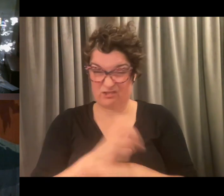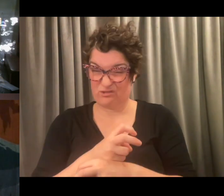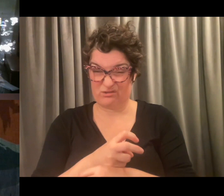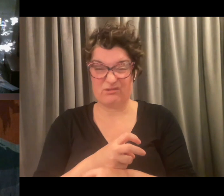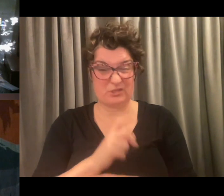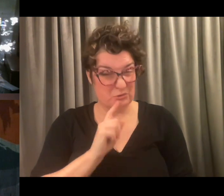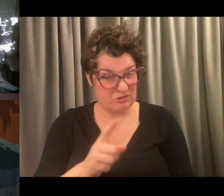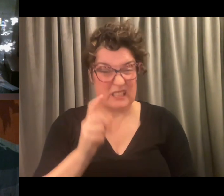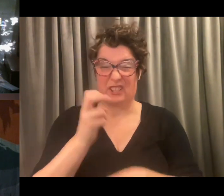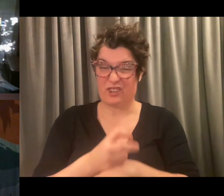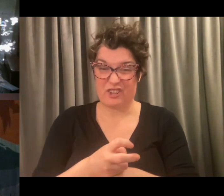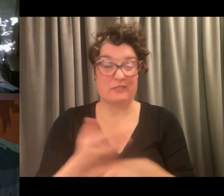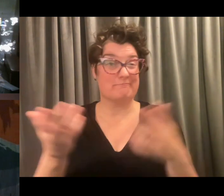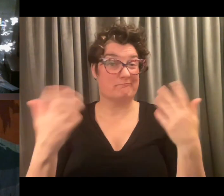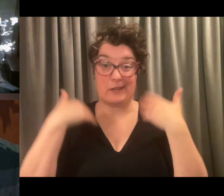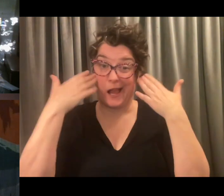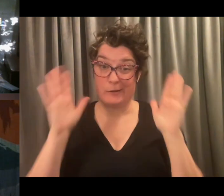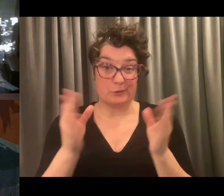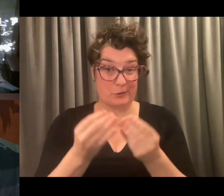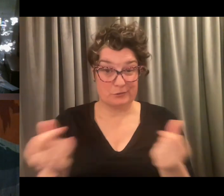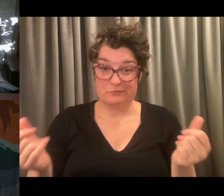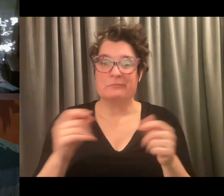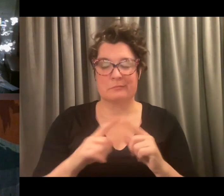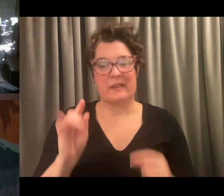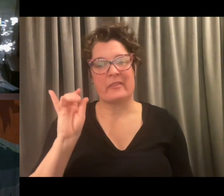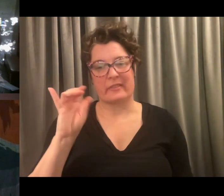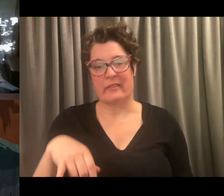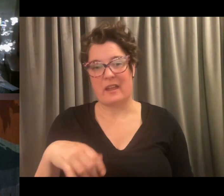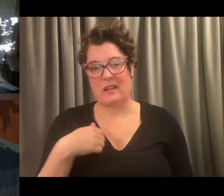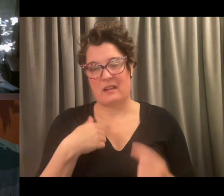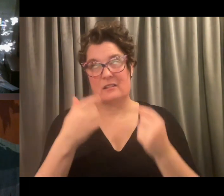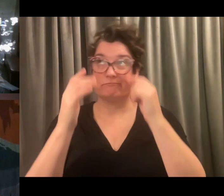that's what I would like to see. Yeah, that's what I would like to call into being in the world to come. Nomy: Yeah.